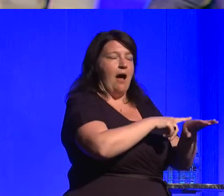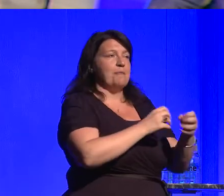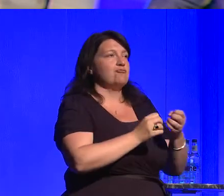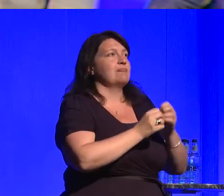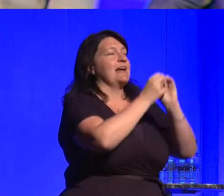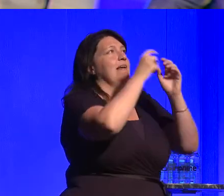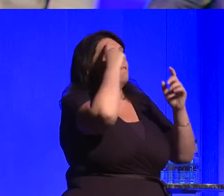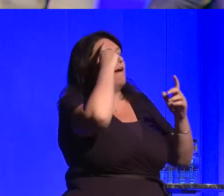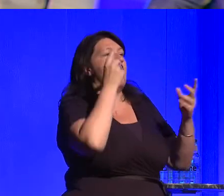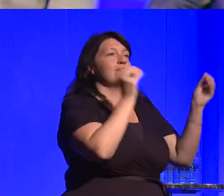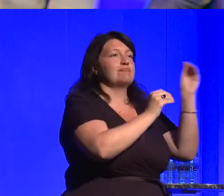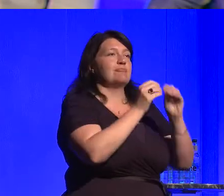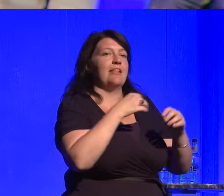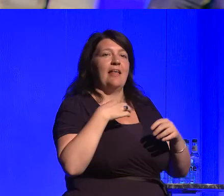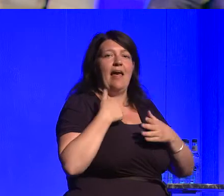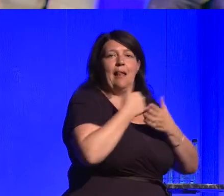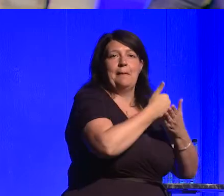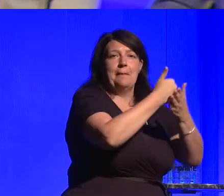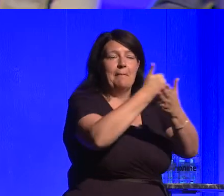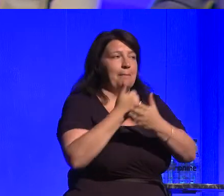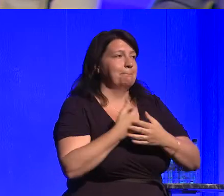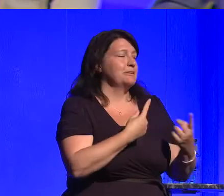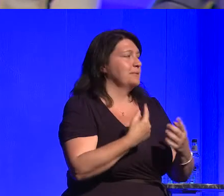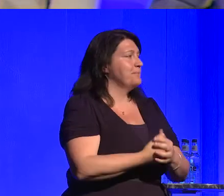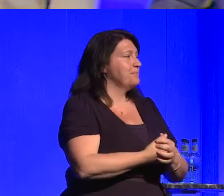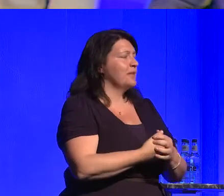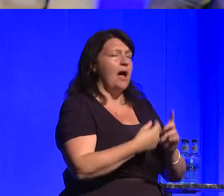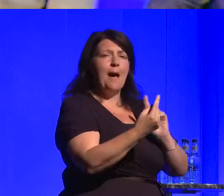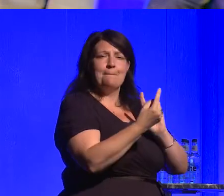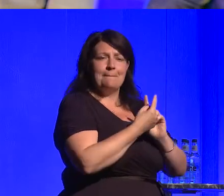can-do attitude to do things differently. I met a group of children on Monday evening.